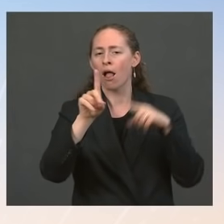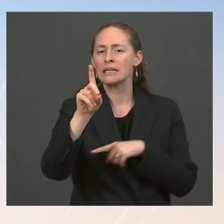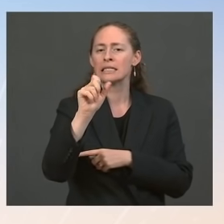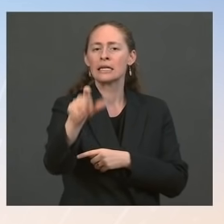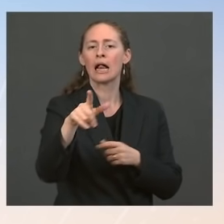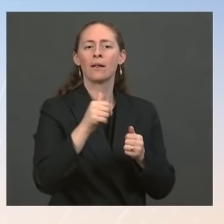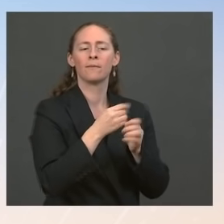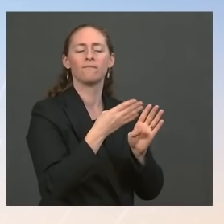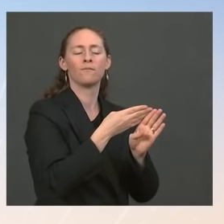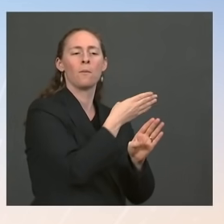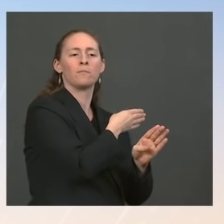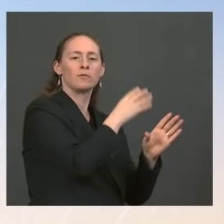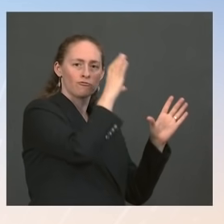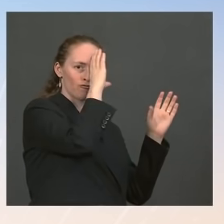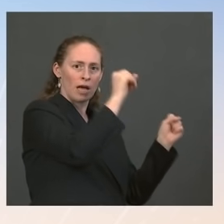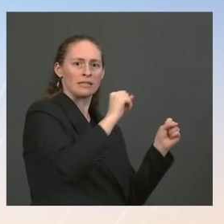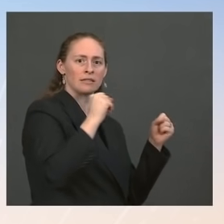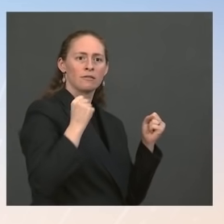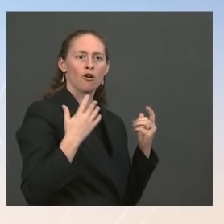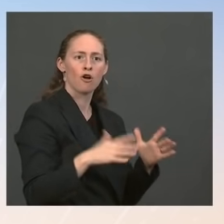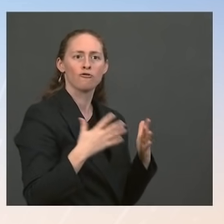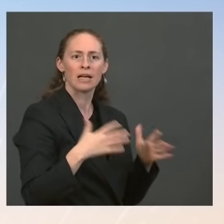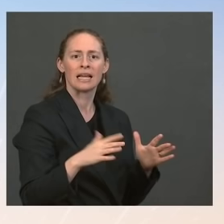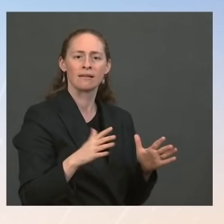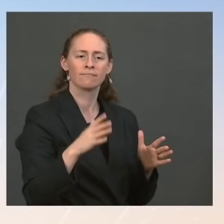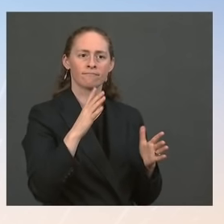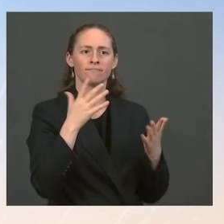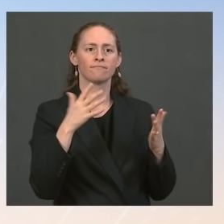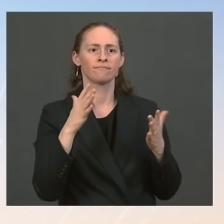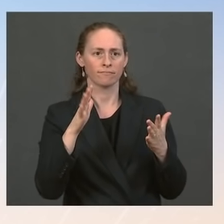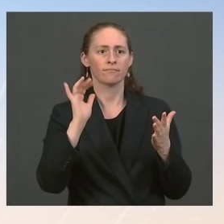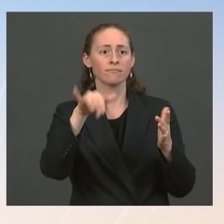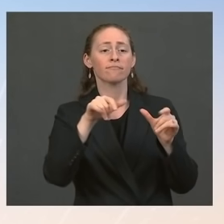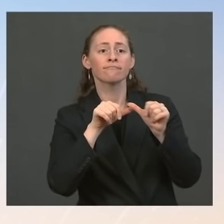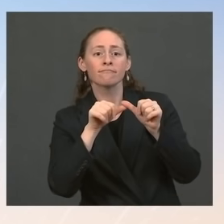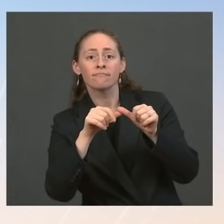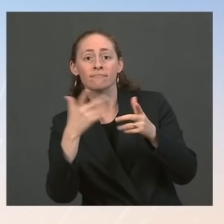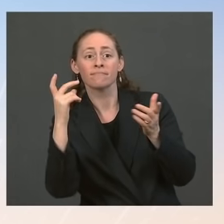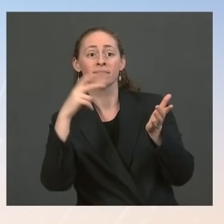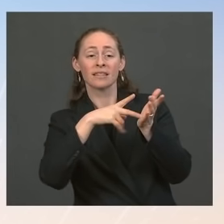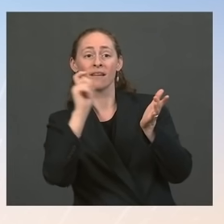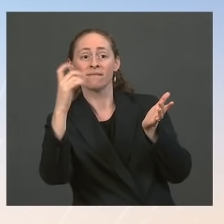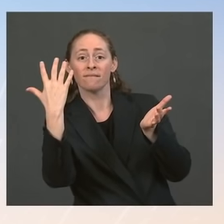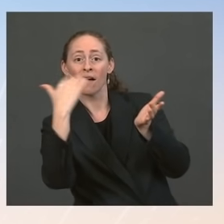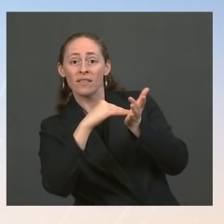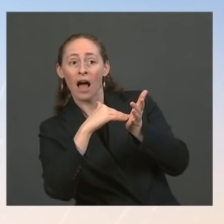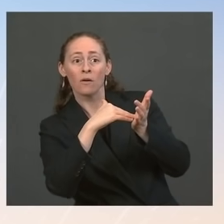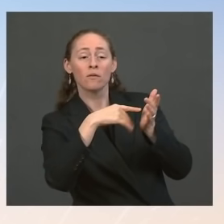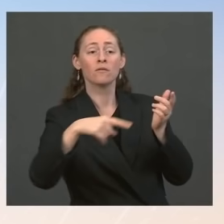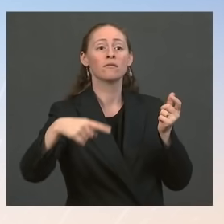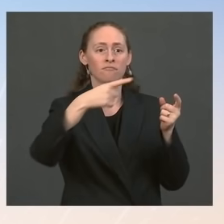that released 5,000 Taliban fighters into the -- into Afghanistan without the engagement of the Afghan government.